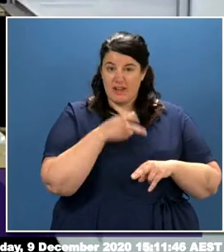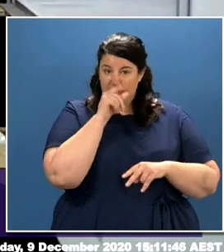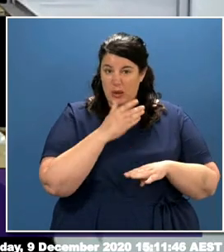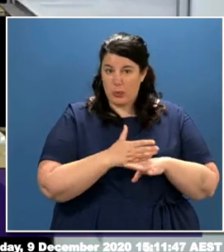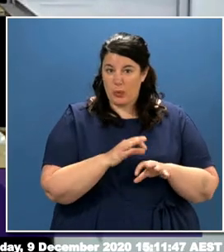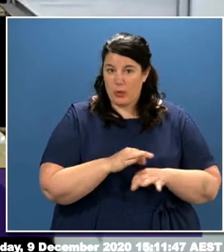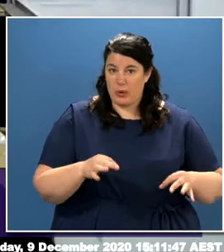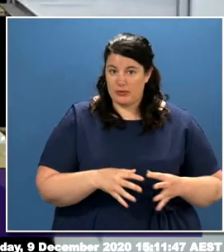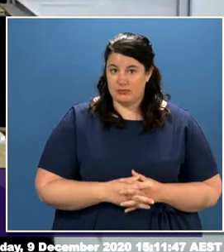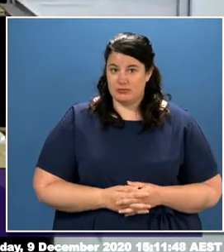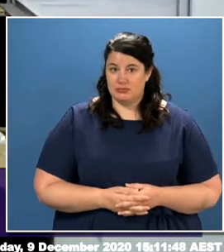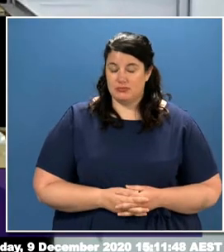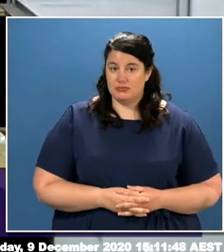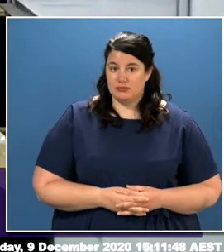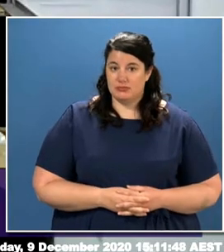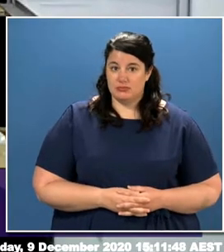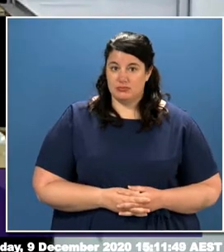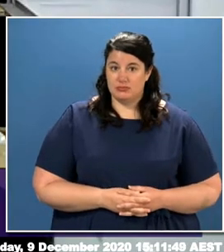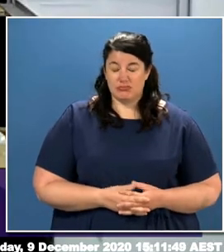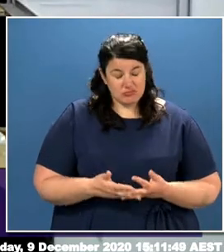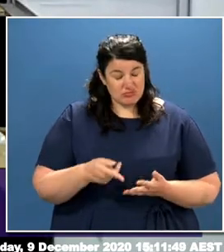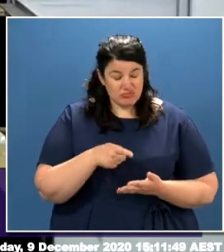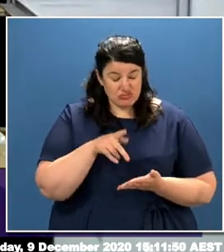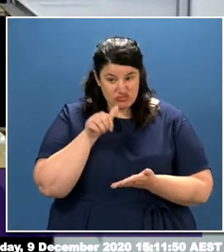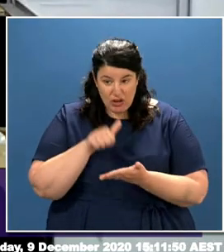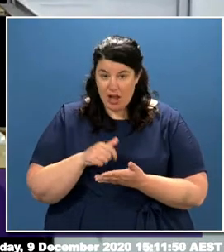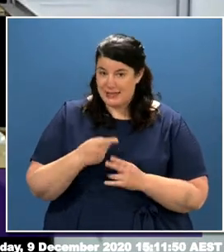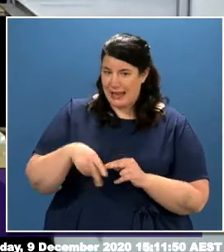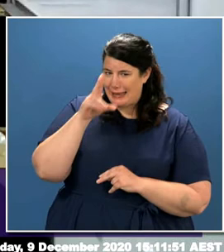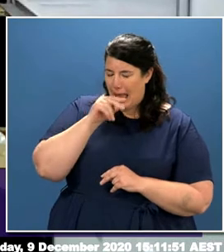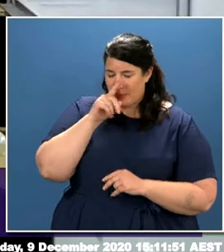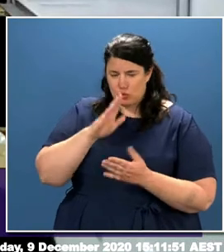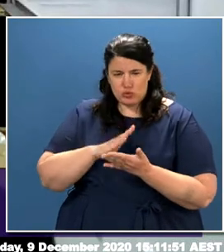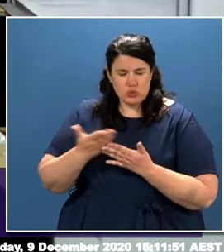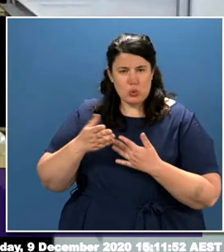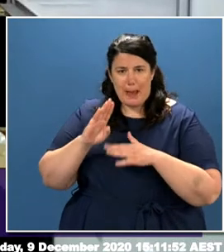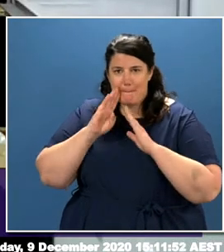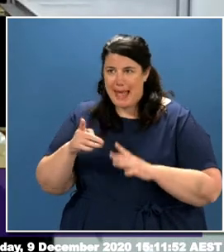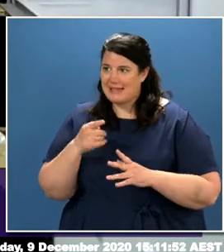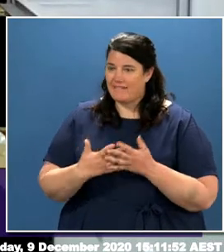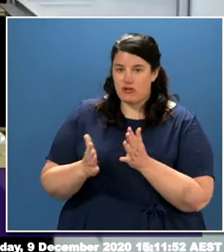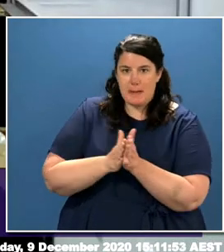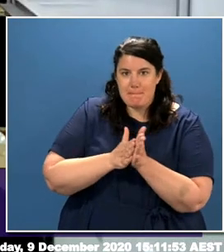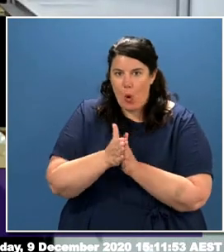I think it's any person in that situation. I mean, young people are amazing and highly motivated and quite good at